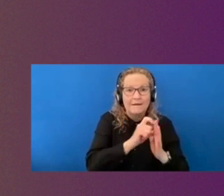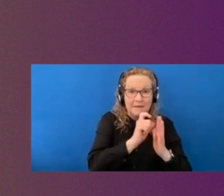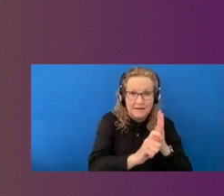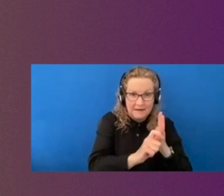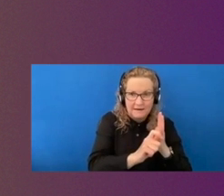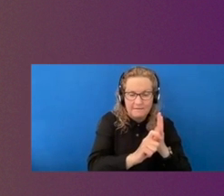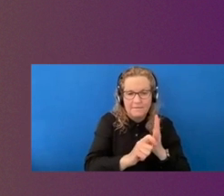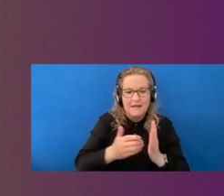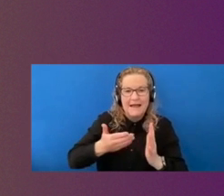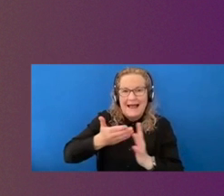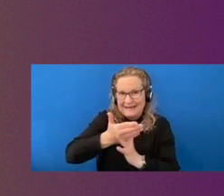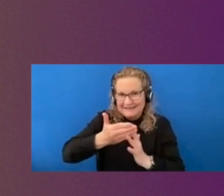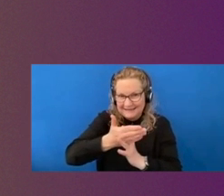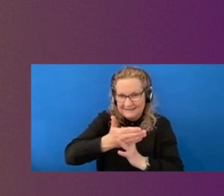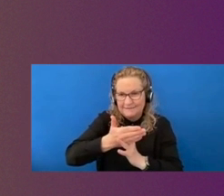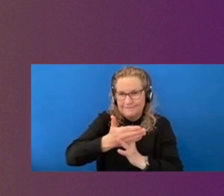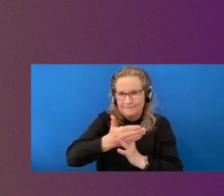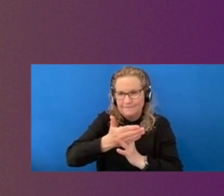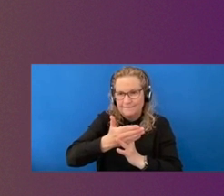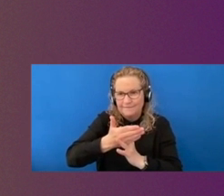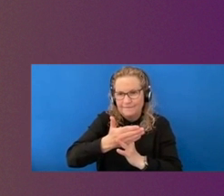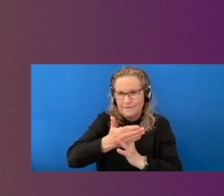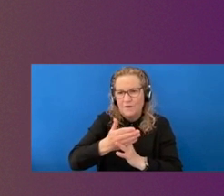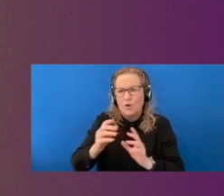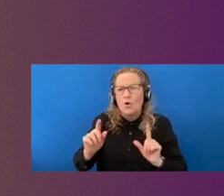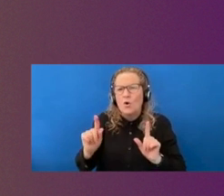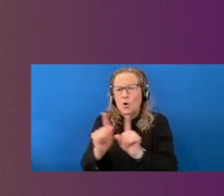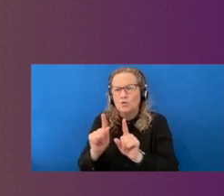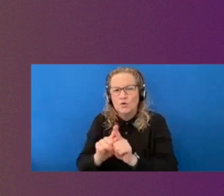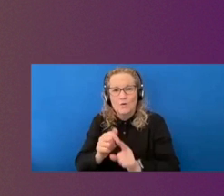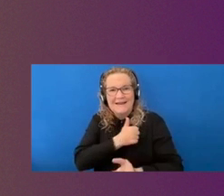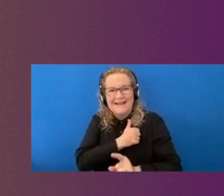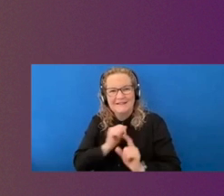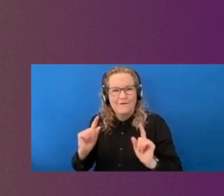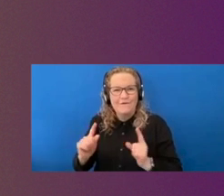success fellowship the other is ada slabs which is Canada's first accelerator for accessibility